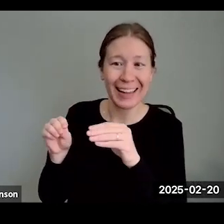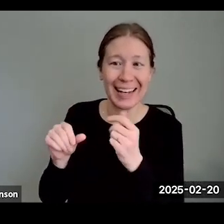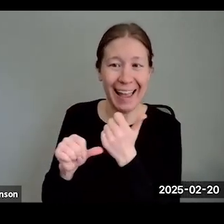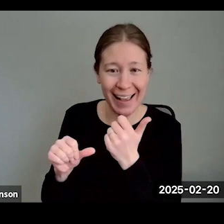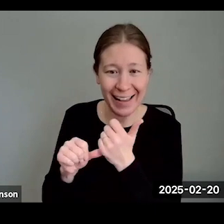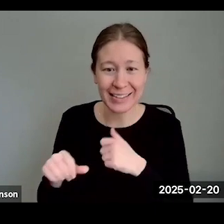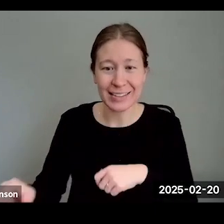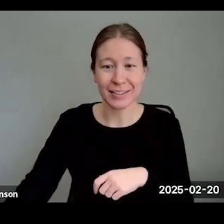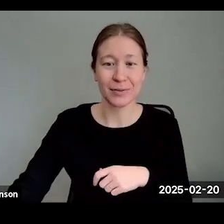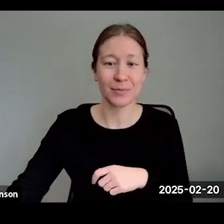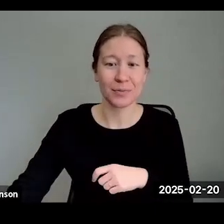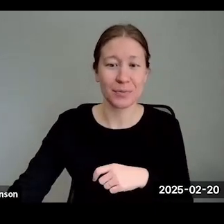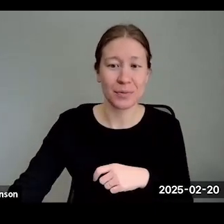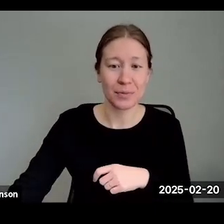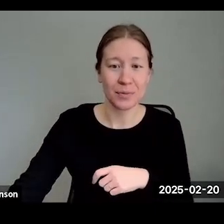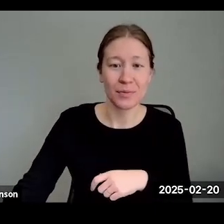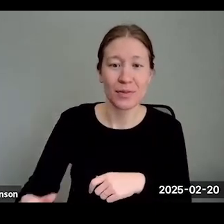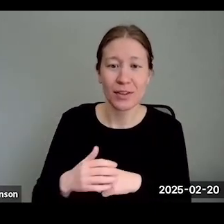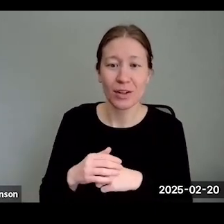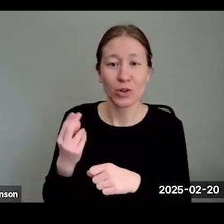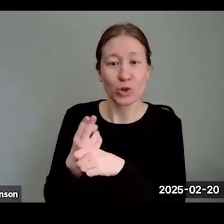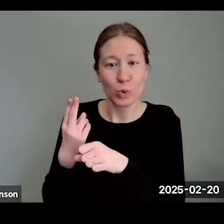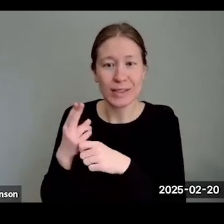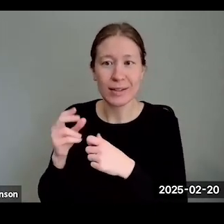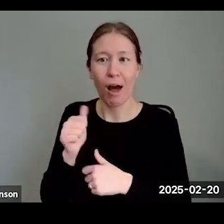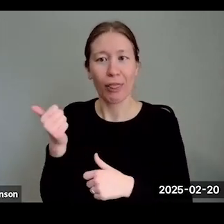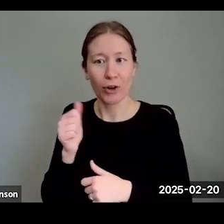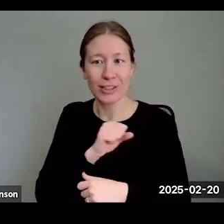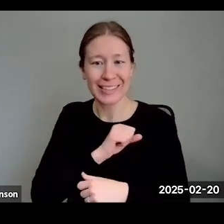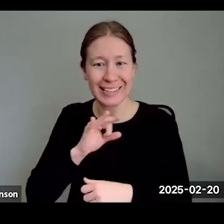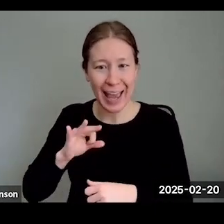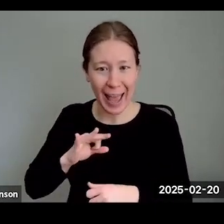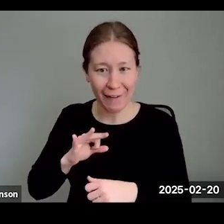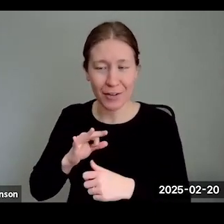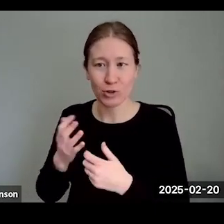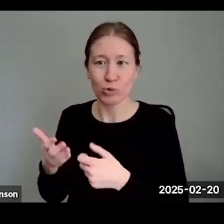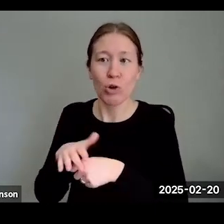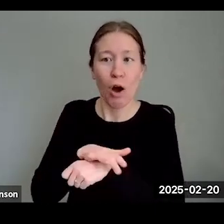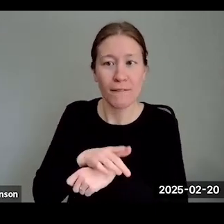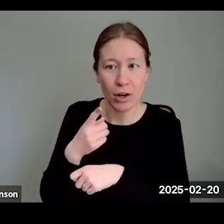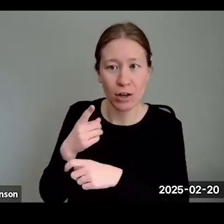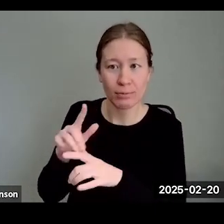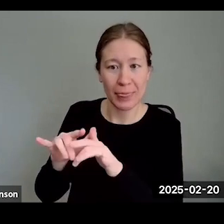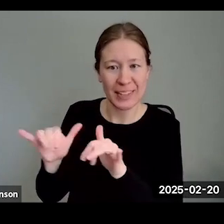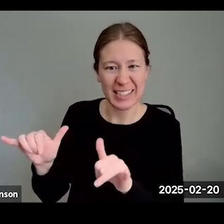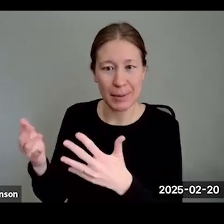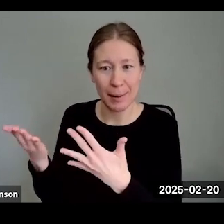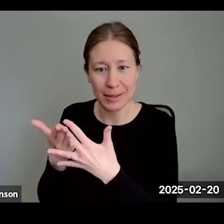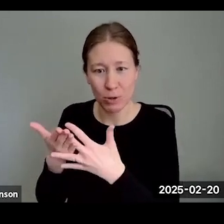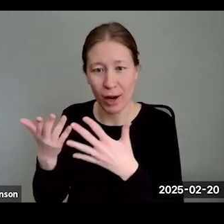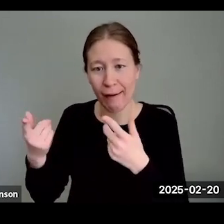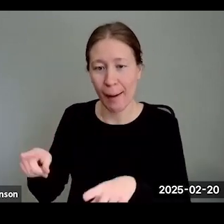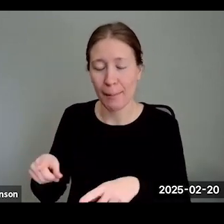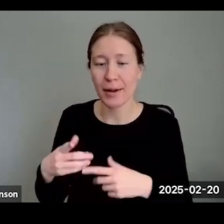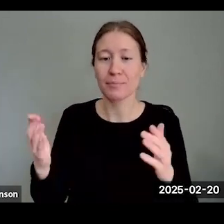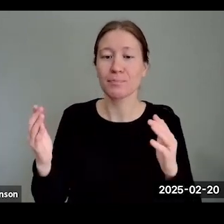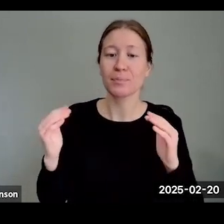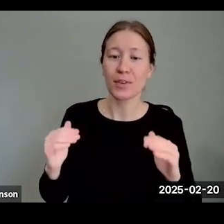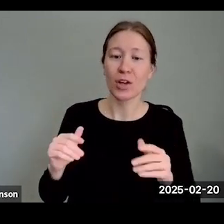while this employee is taking a break. Reassigning essential job duties to other staff. All of the above?